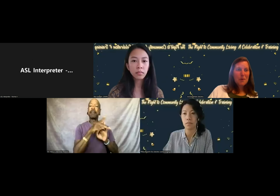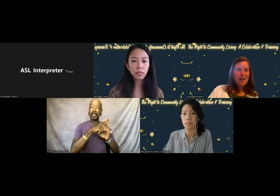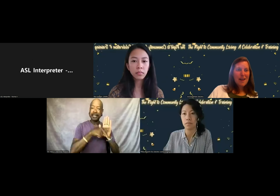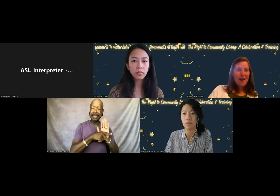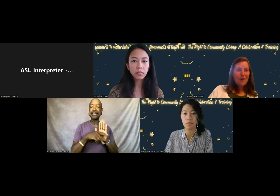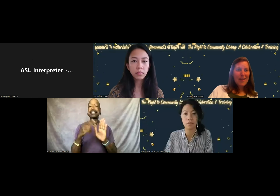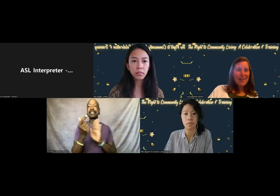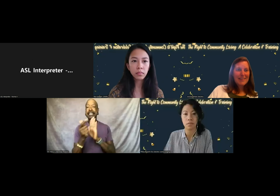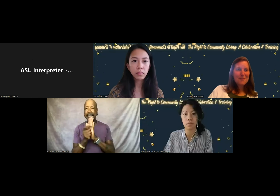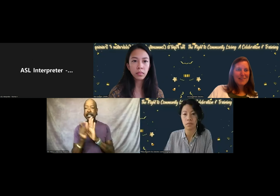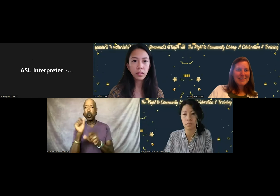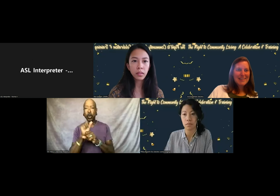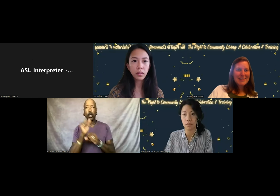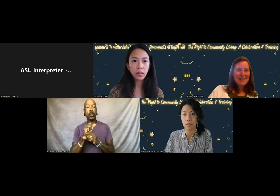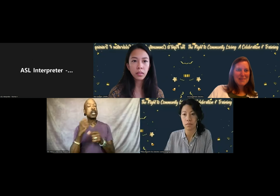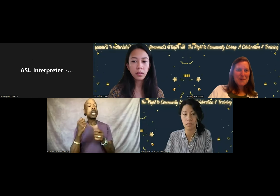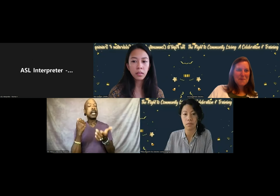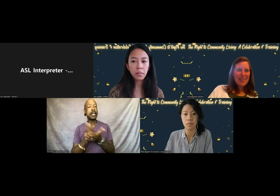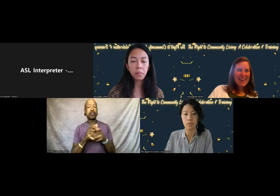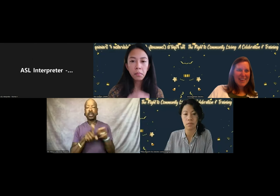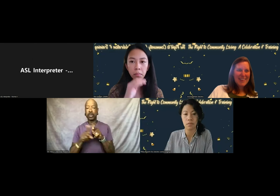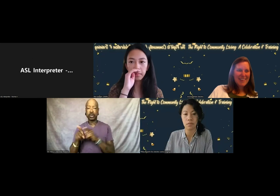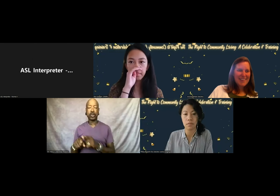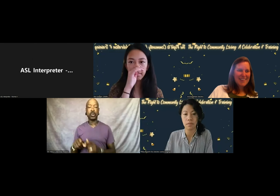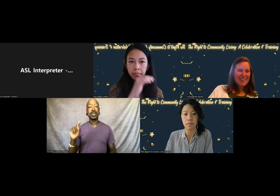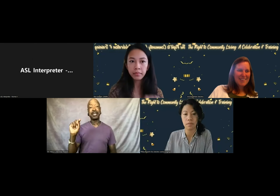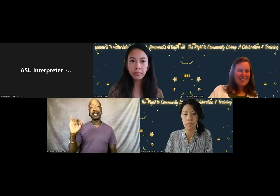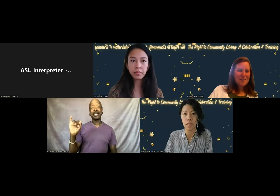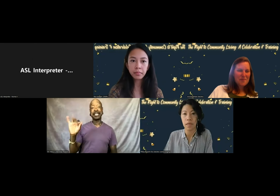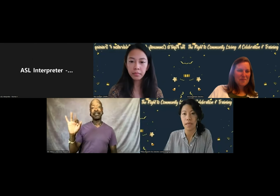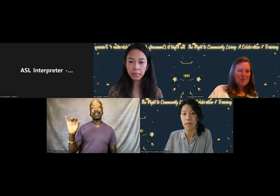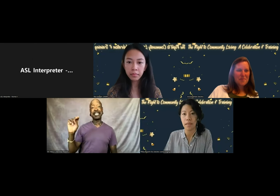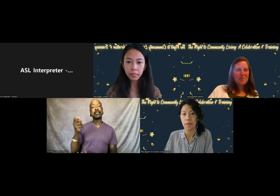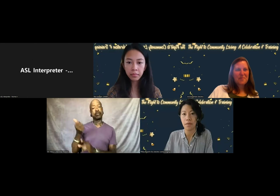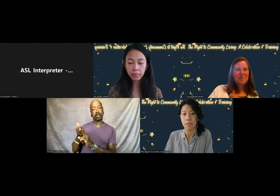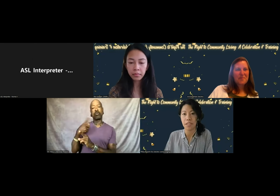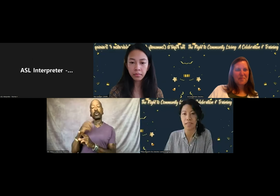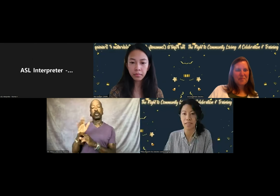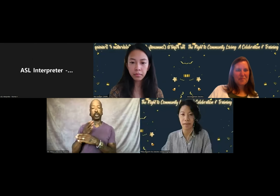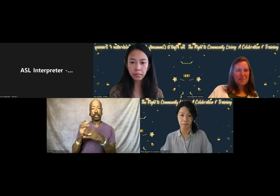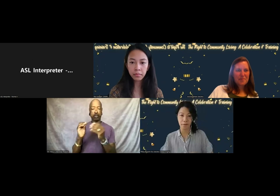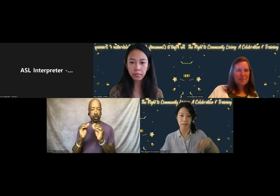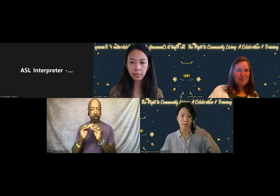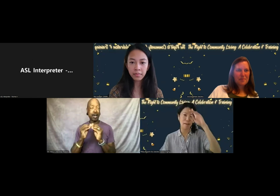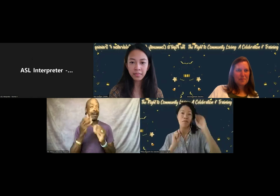And there was a lot of other work, a lot of behind the scenes, policy legal work that got us to where we are now.